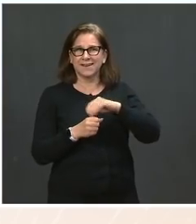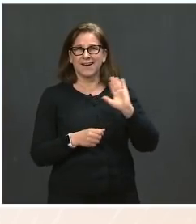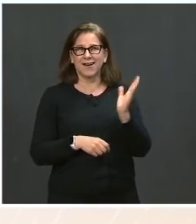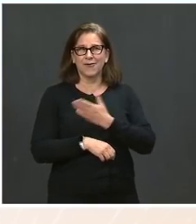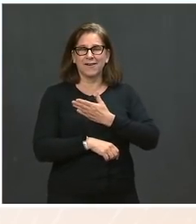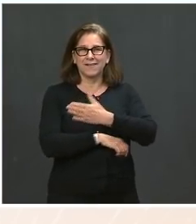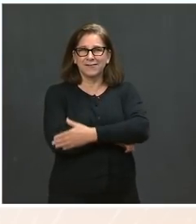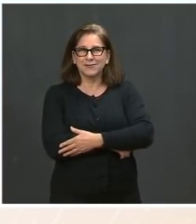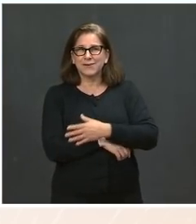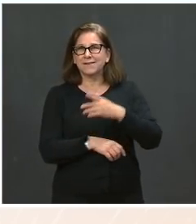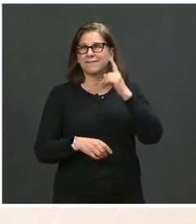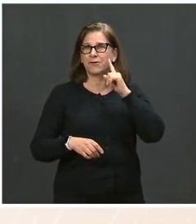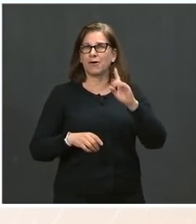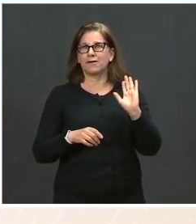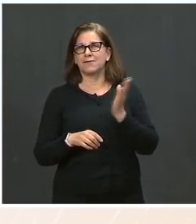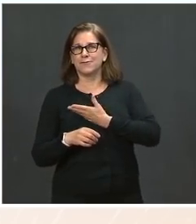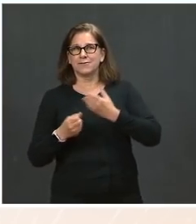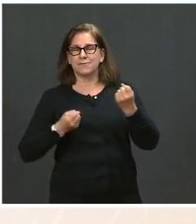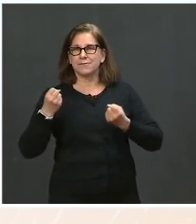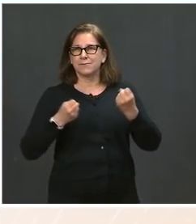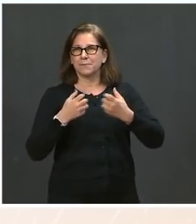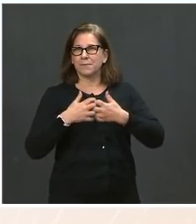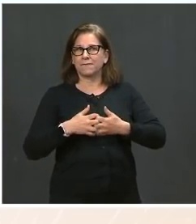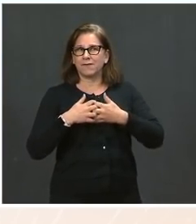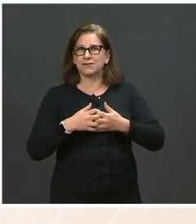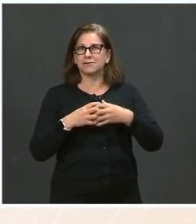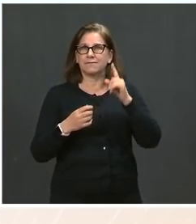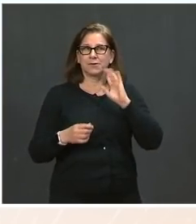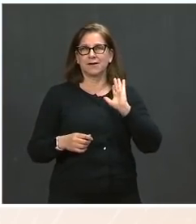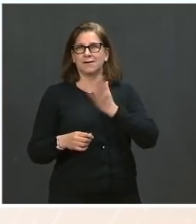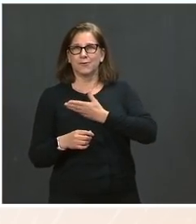And so, to me, the fact that there is out there, globally,